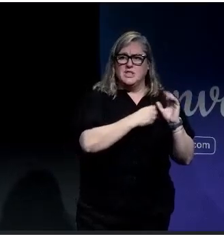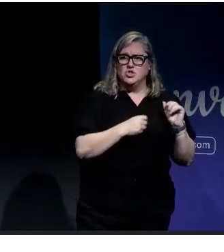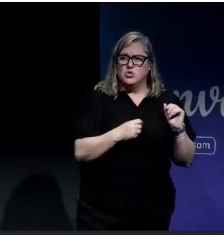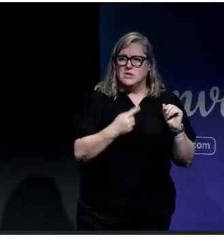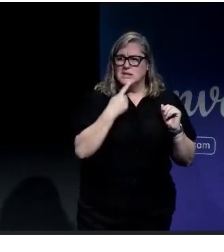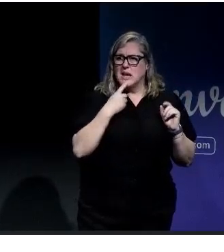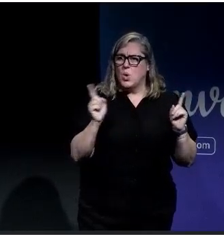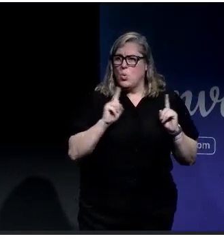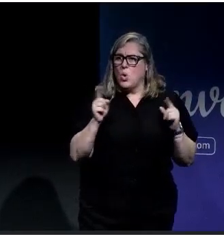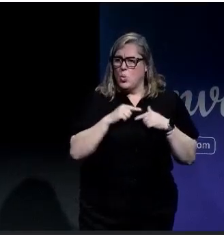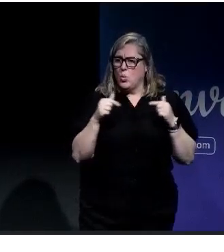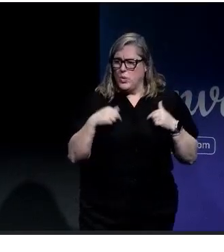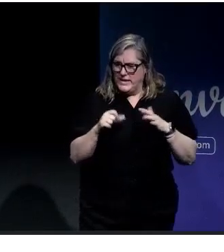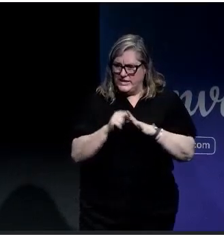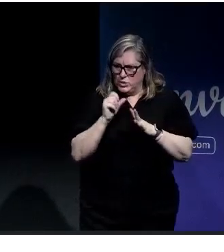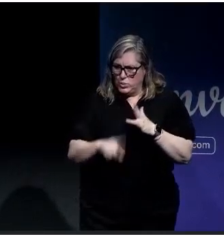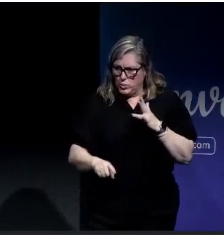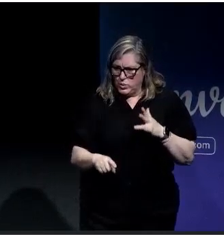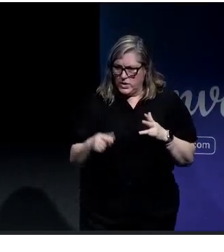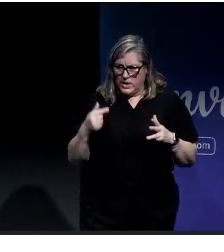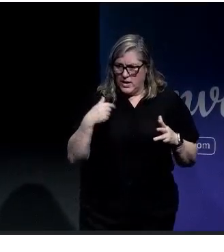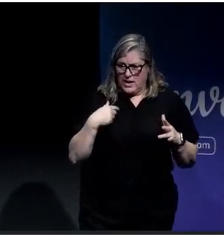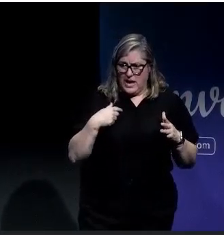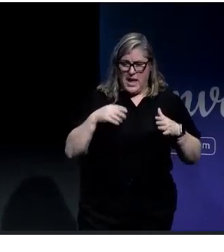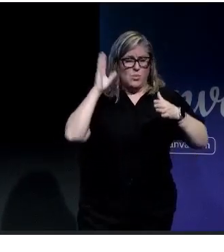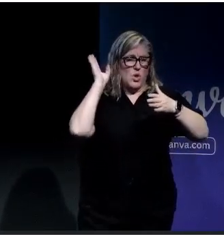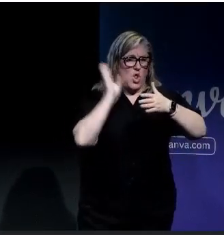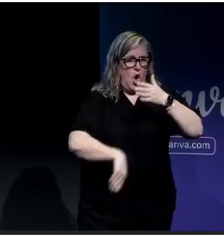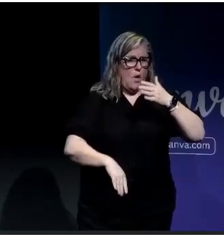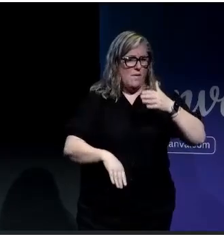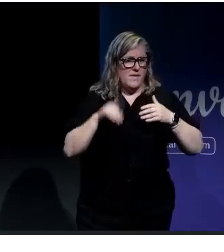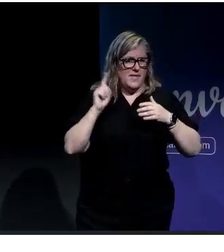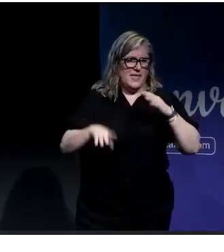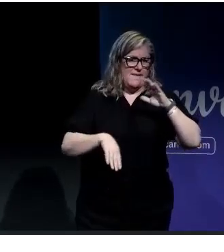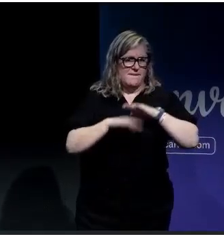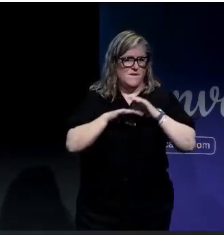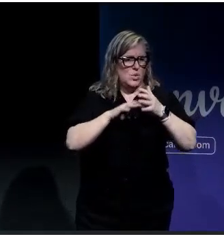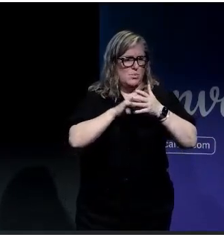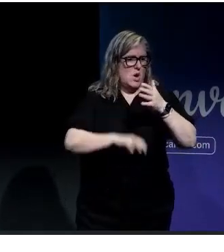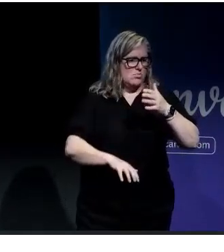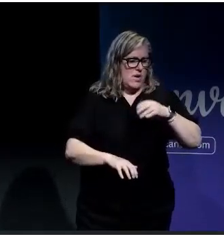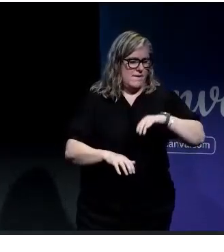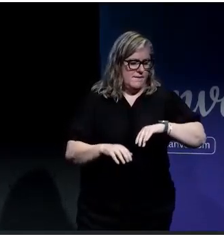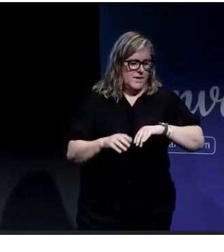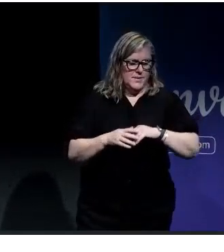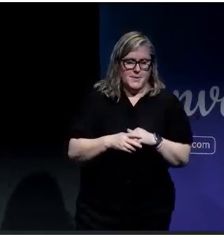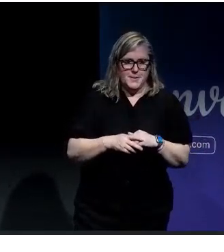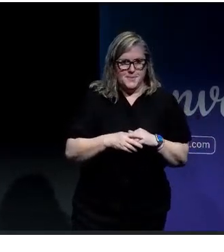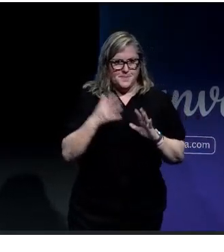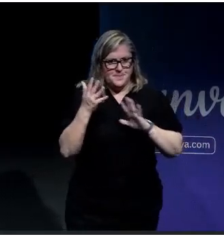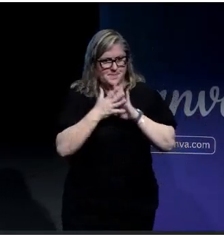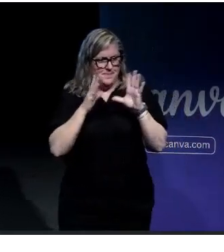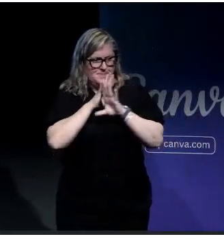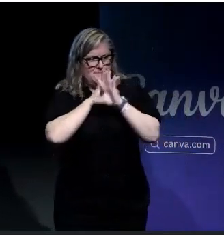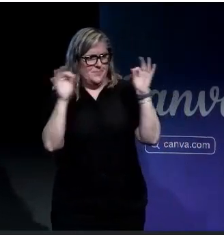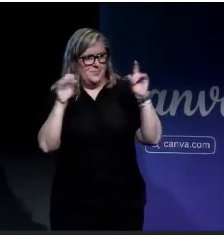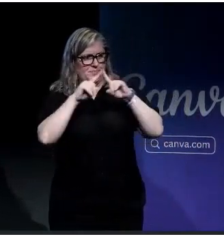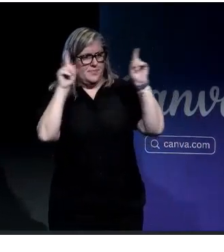And it'll completely ignore the rest of that paragraph, that whole paragraph. So that's, uh, unavailable to a screen reader user and yet not only